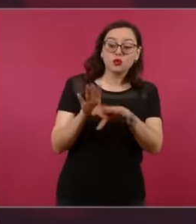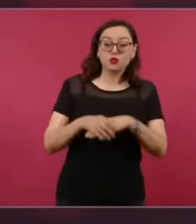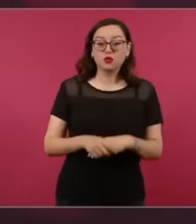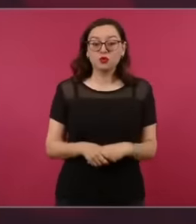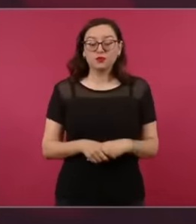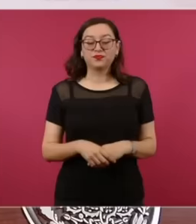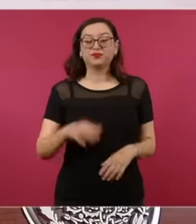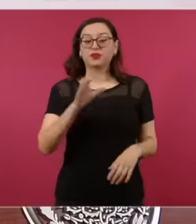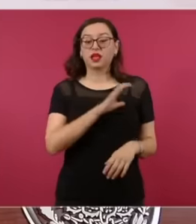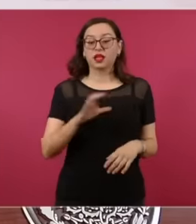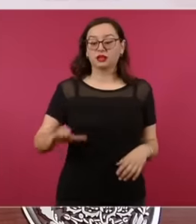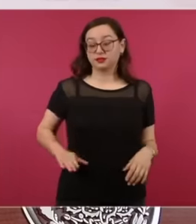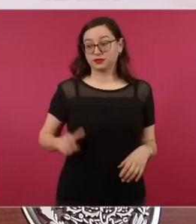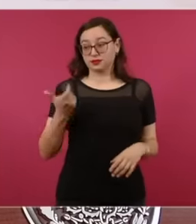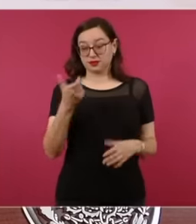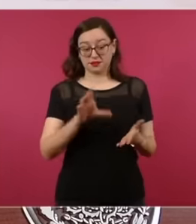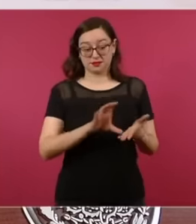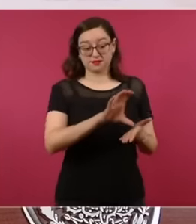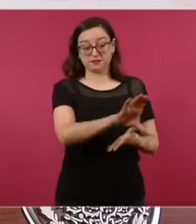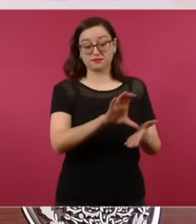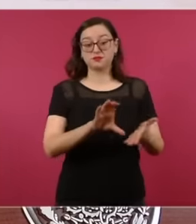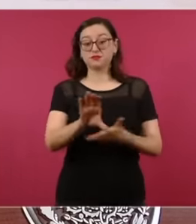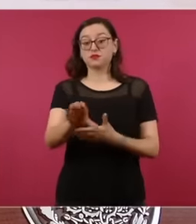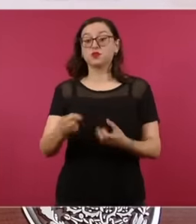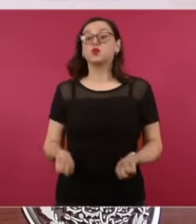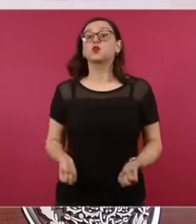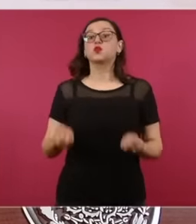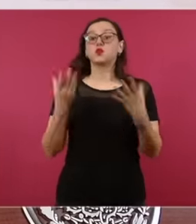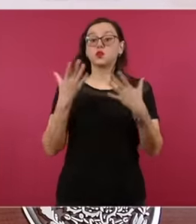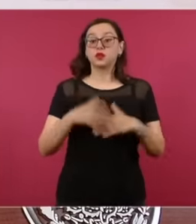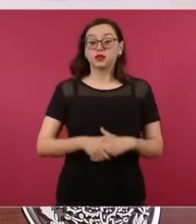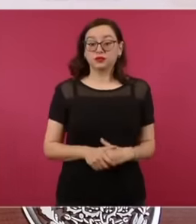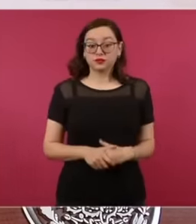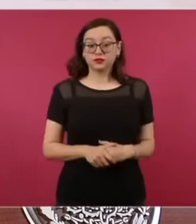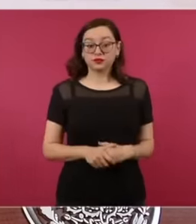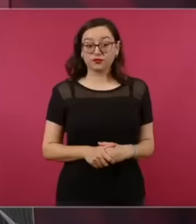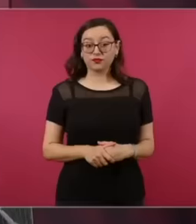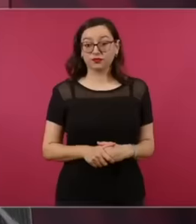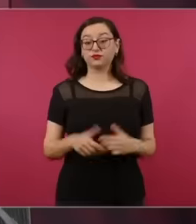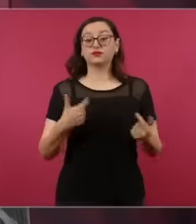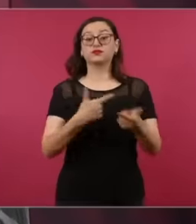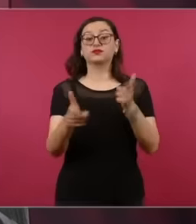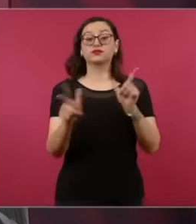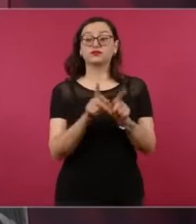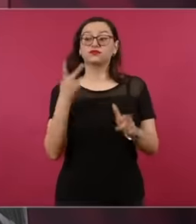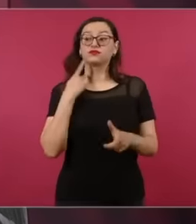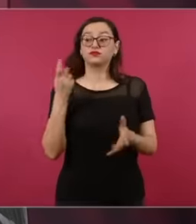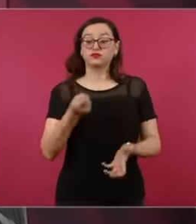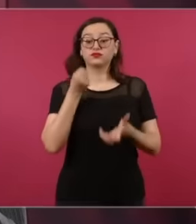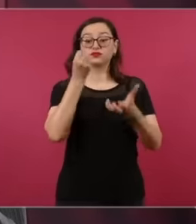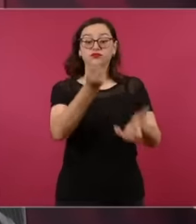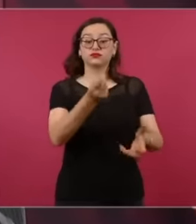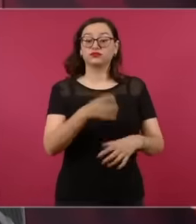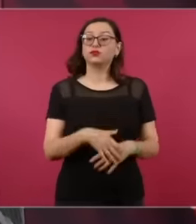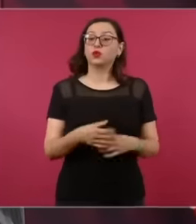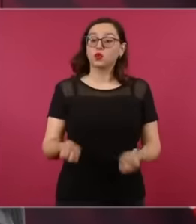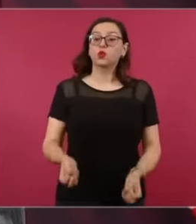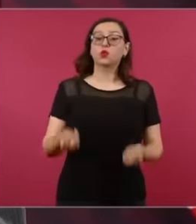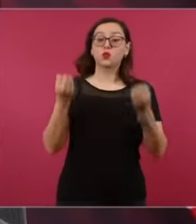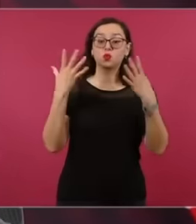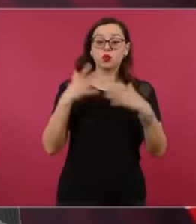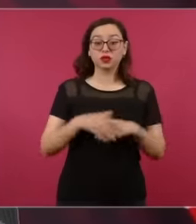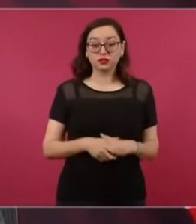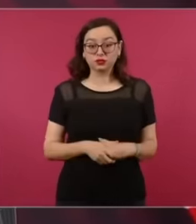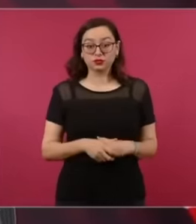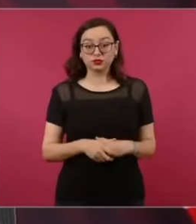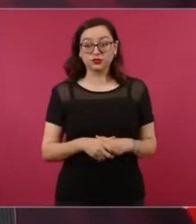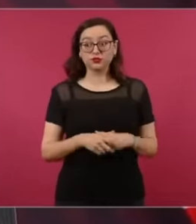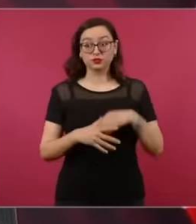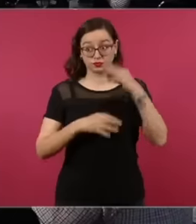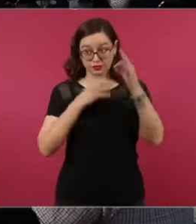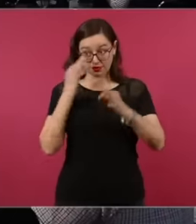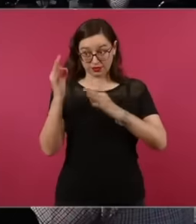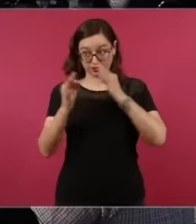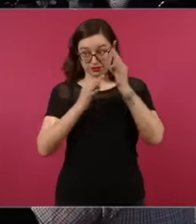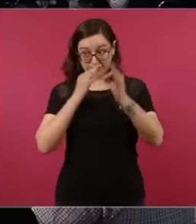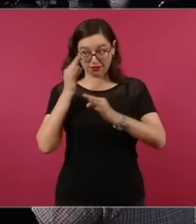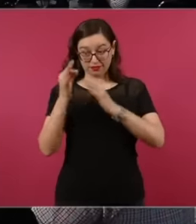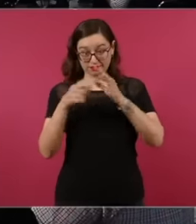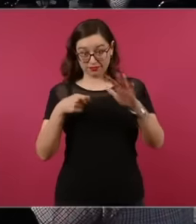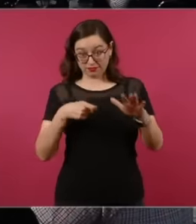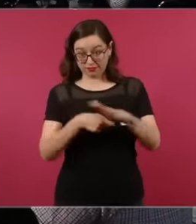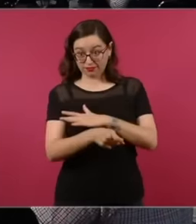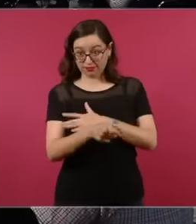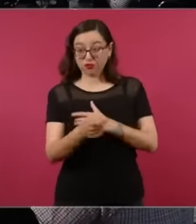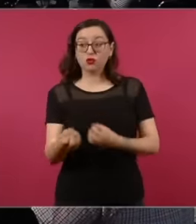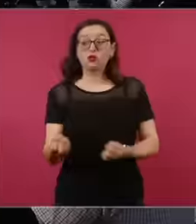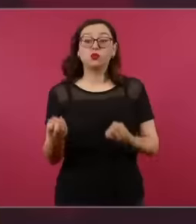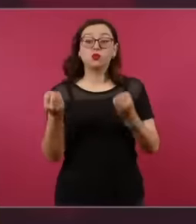candidates how much to the parties how much to the media